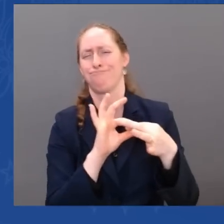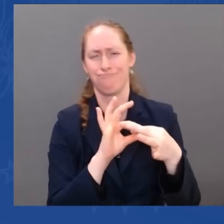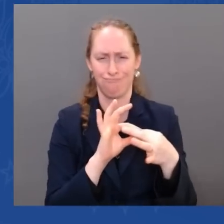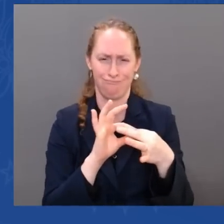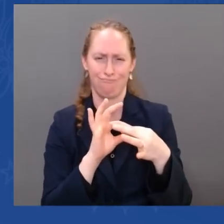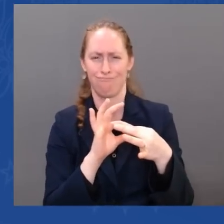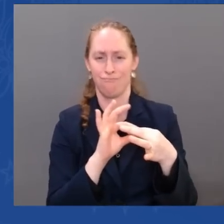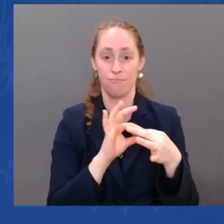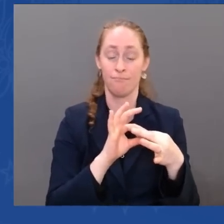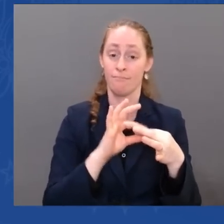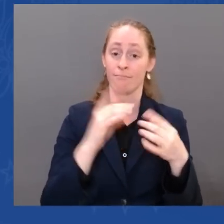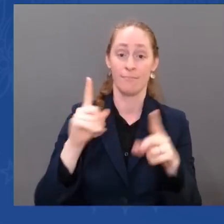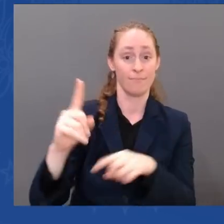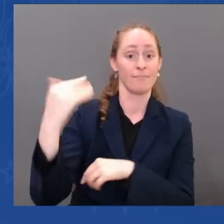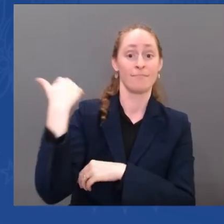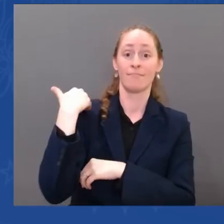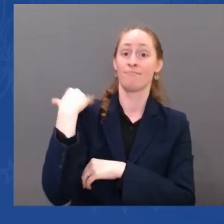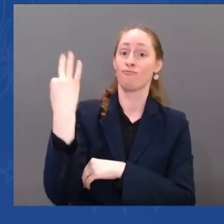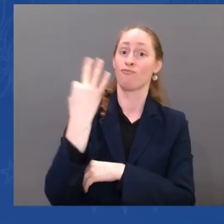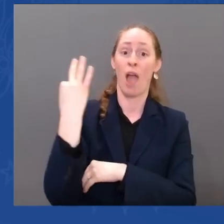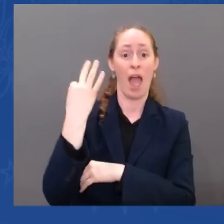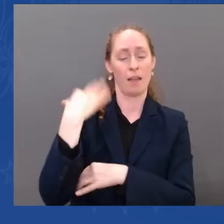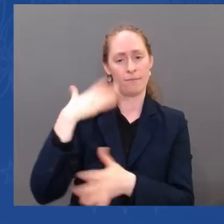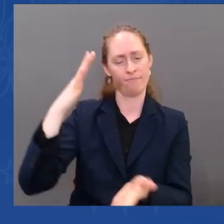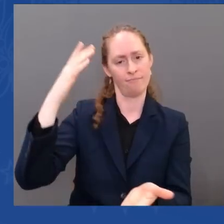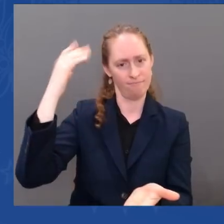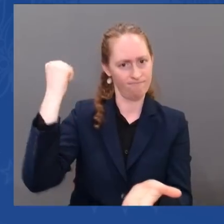And this new cooperation manifests itself